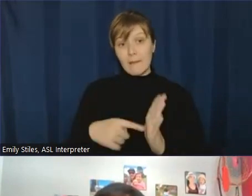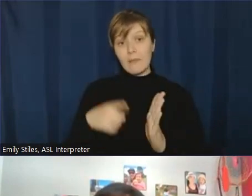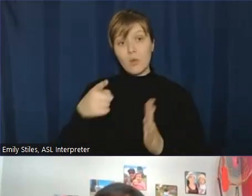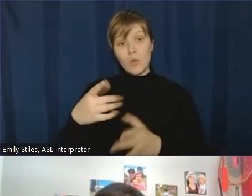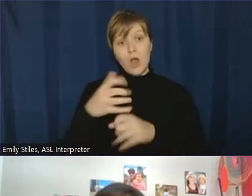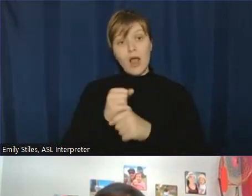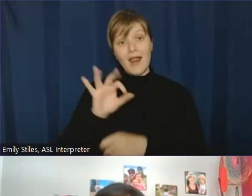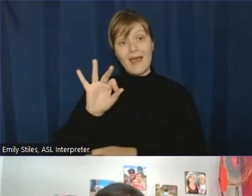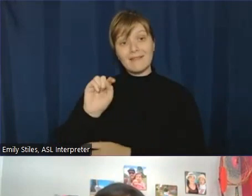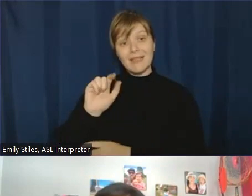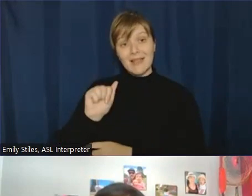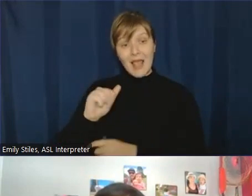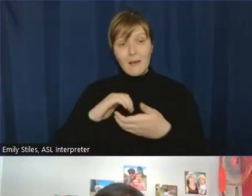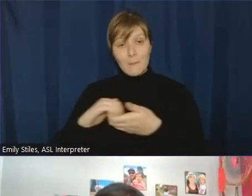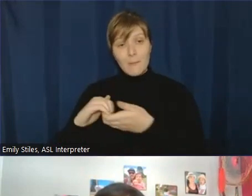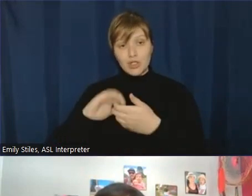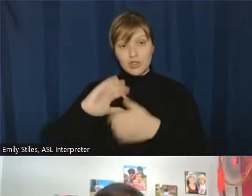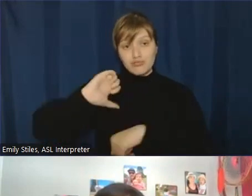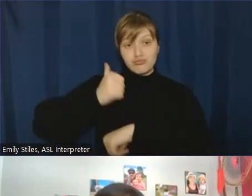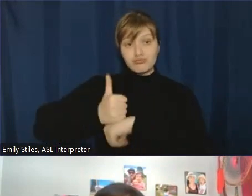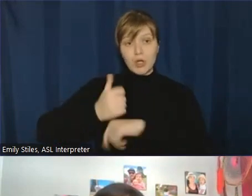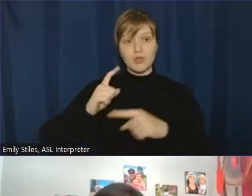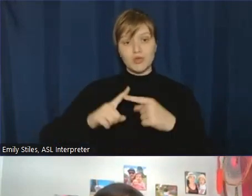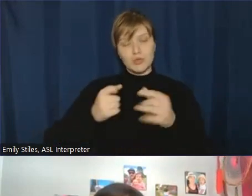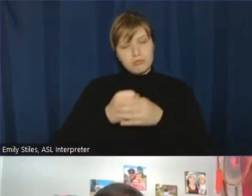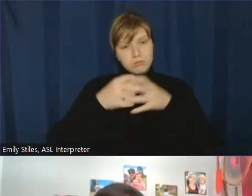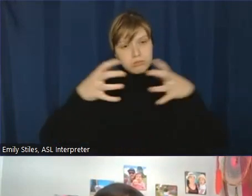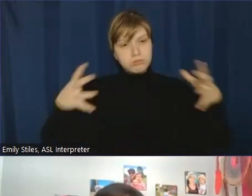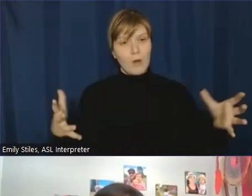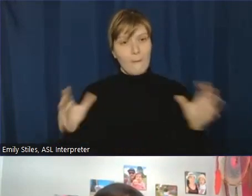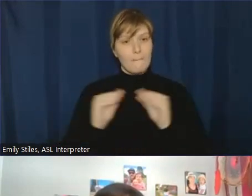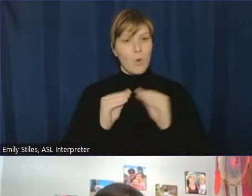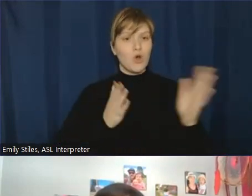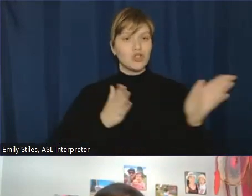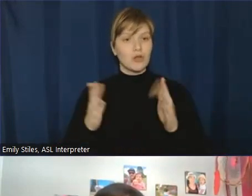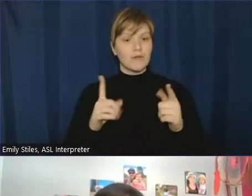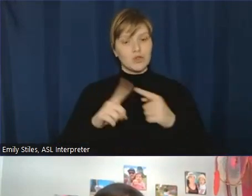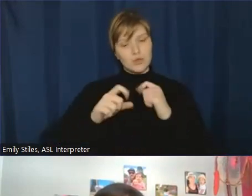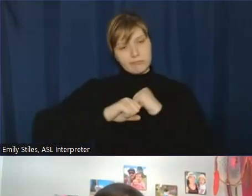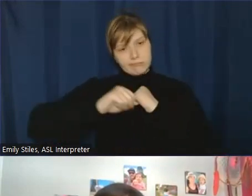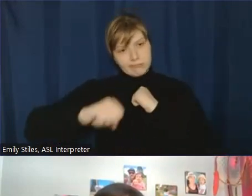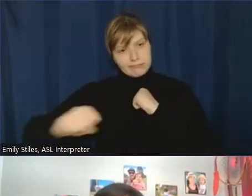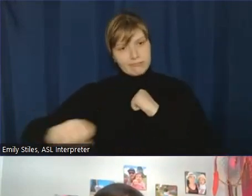partnerships to extend an existing service to later in the evening? This community service